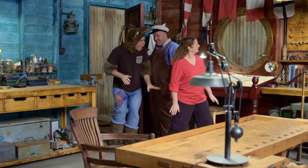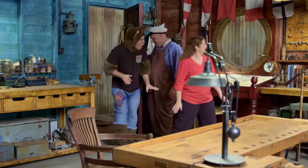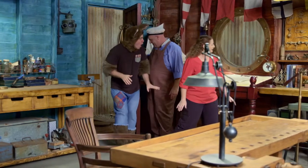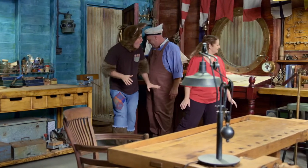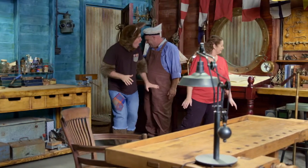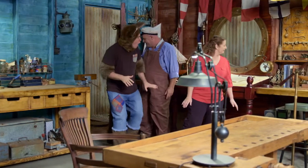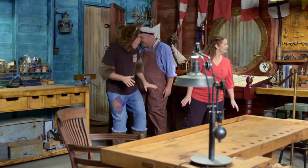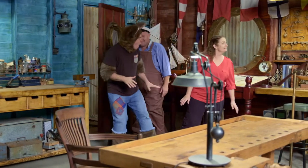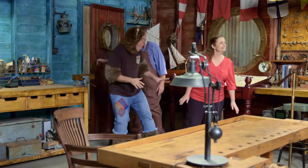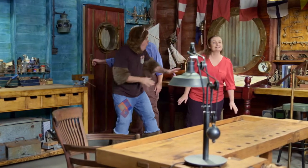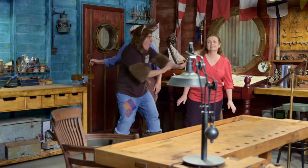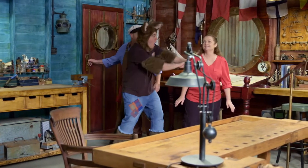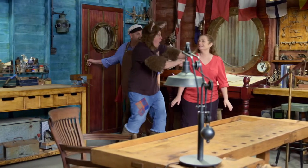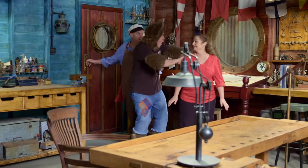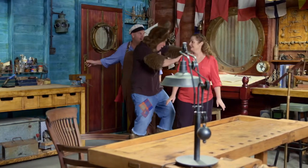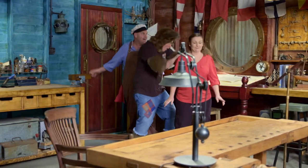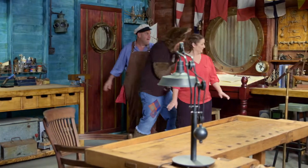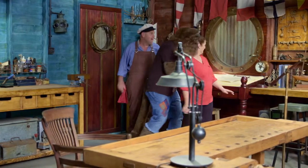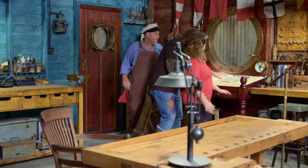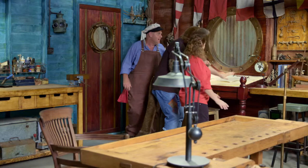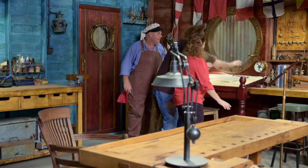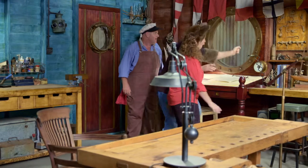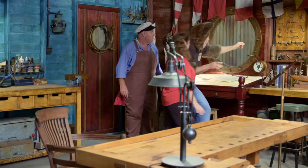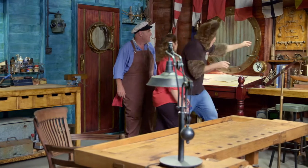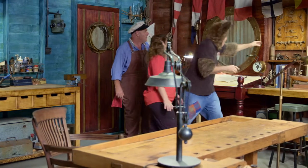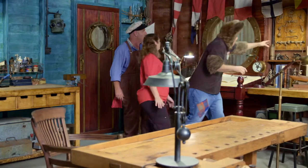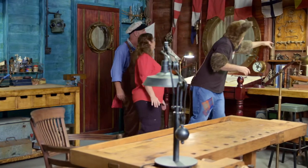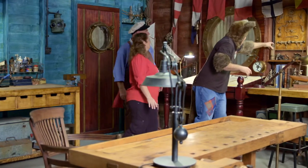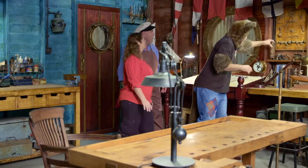Wow! Oh, Sally, look! Oh!